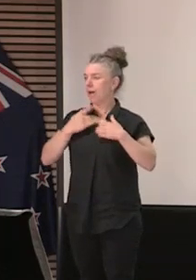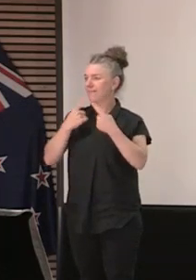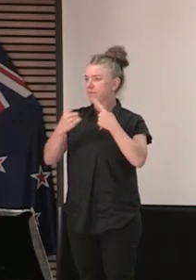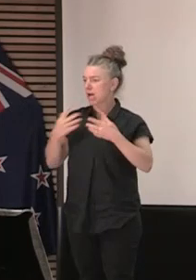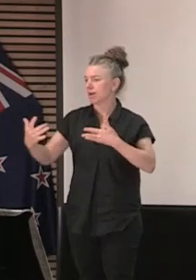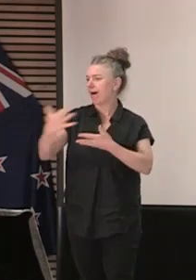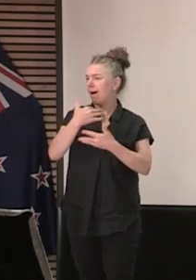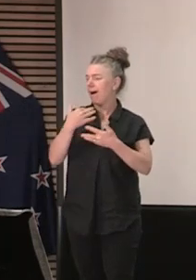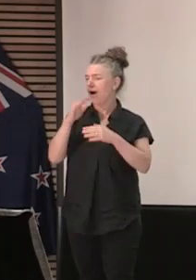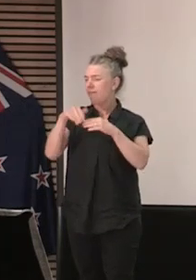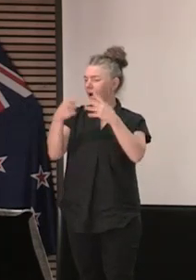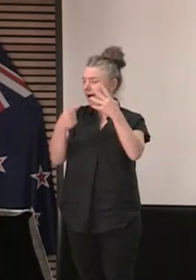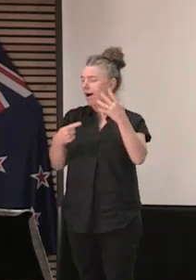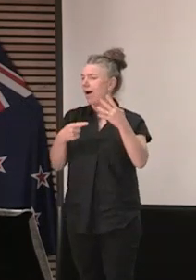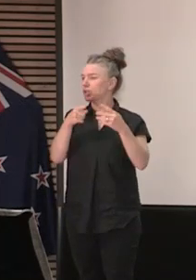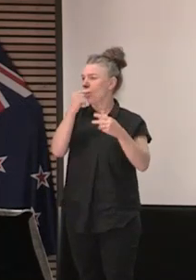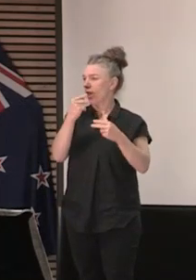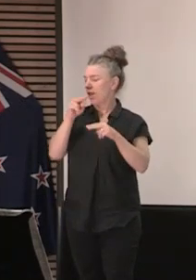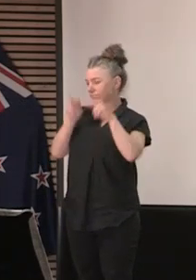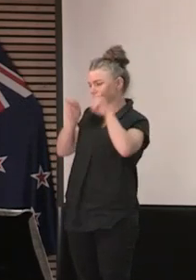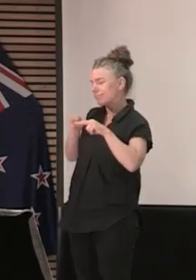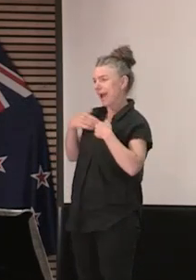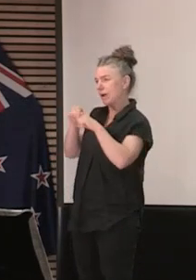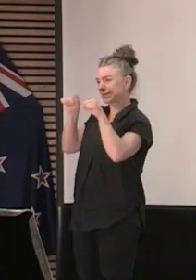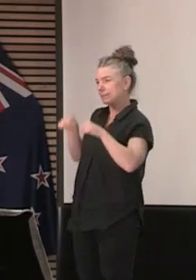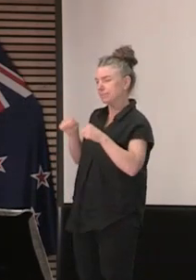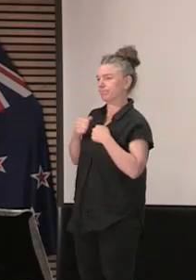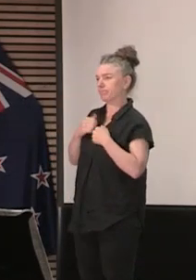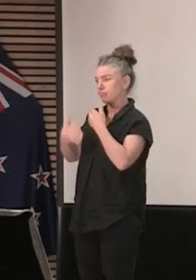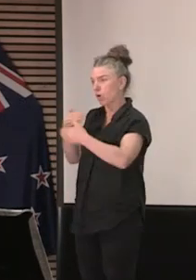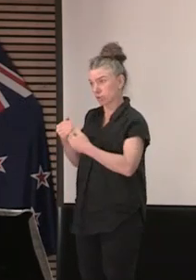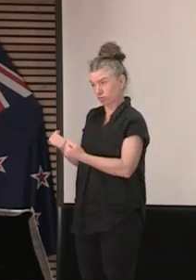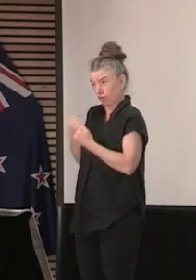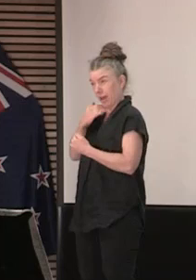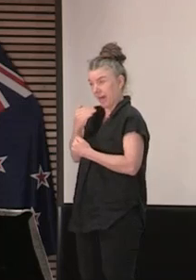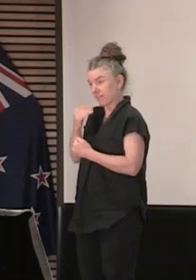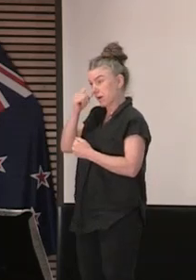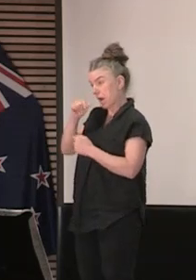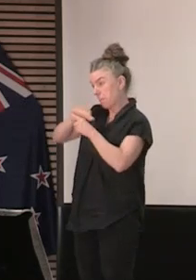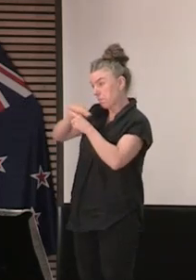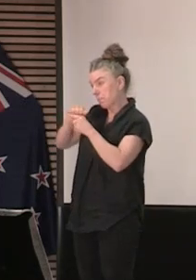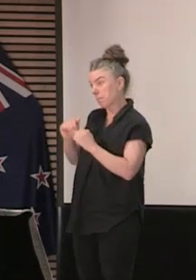her later in the day and look. . forward to getting her views. on how robust our process is, . . and whether there are any. improvements that we could.